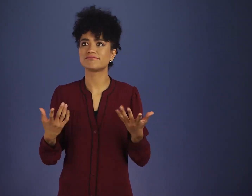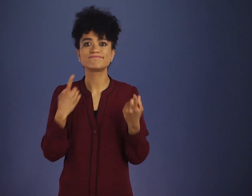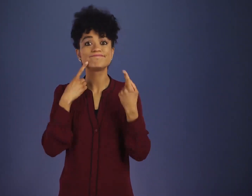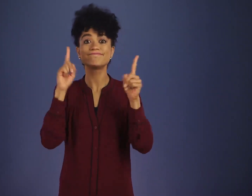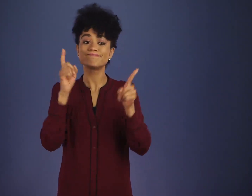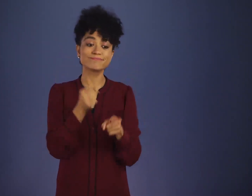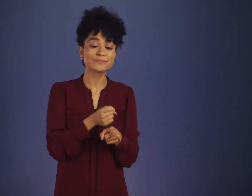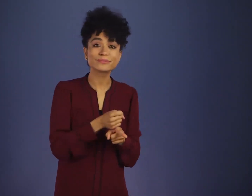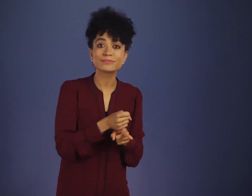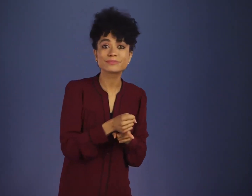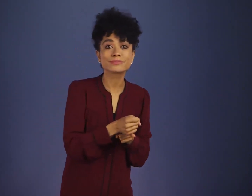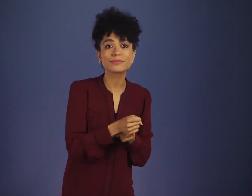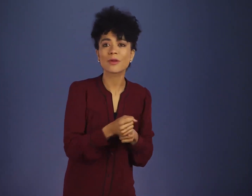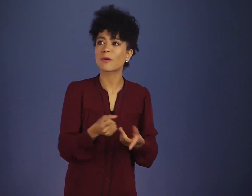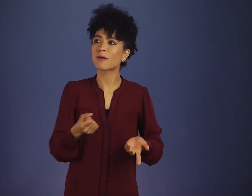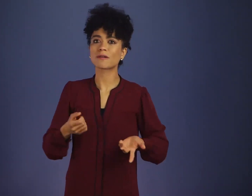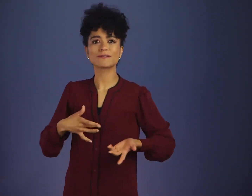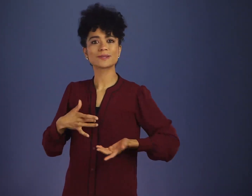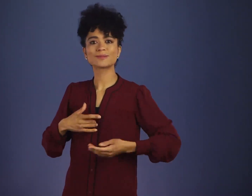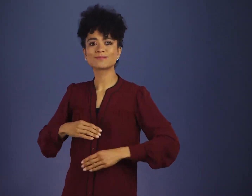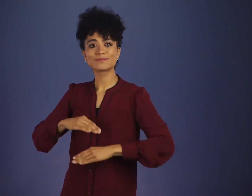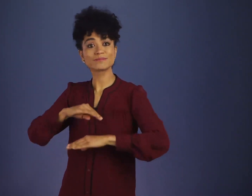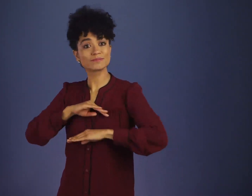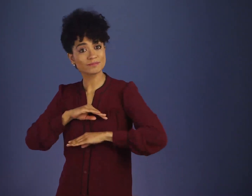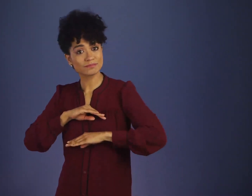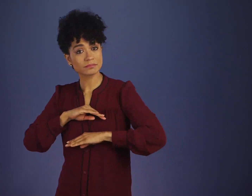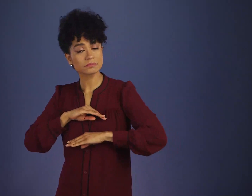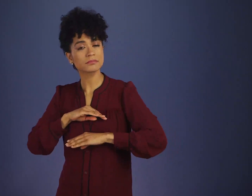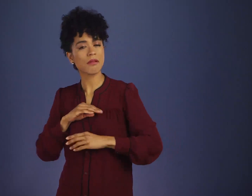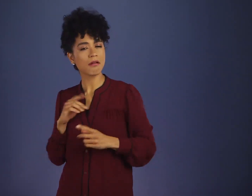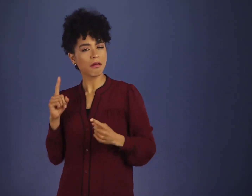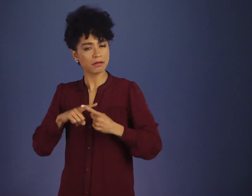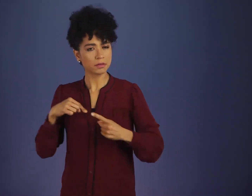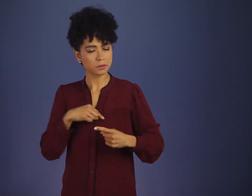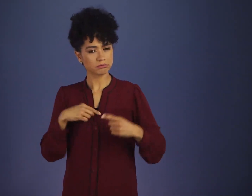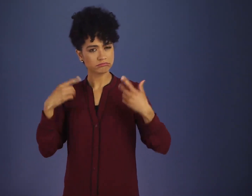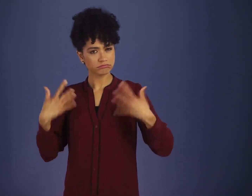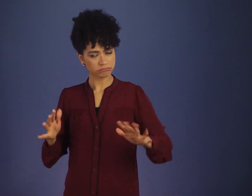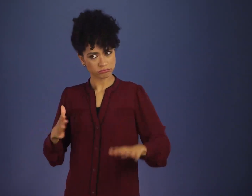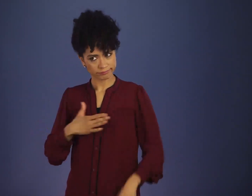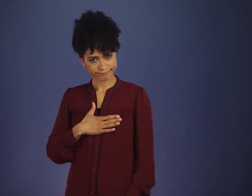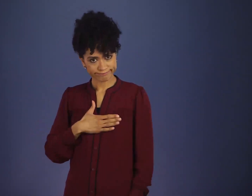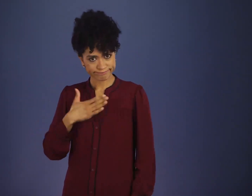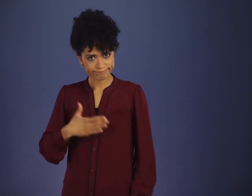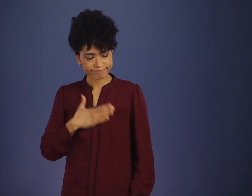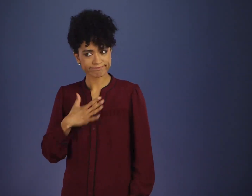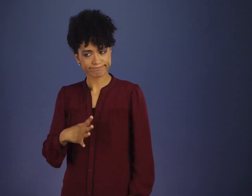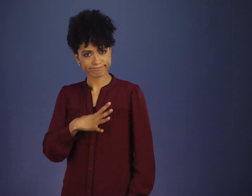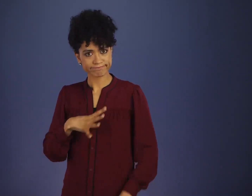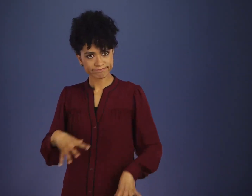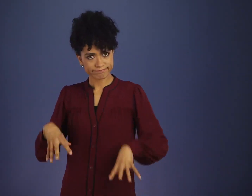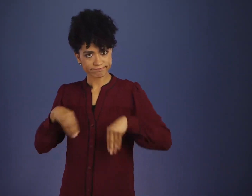Without a willing and persistent effort to do this, there can be little sobriety or contentment for us.